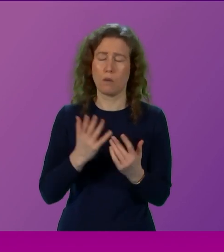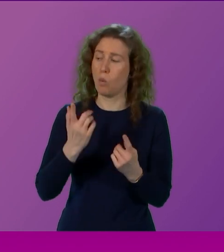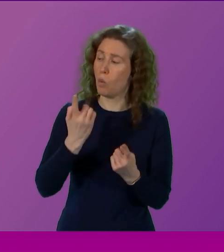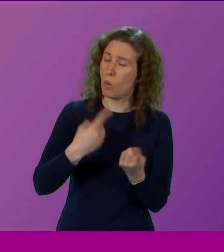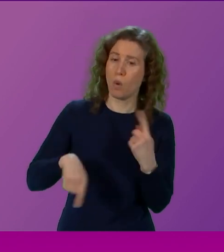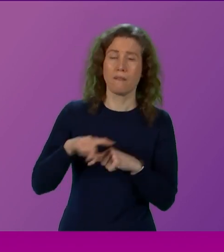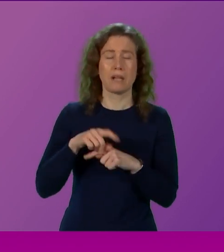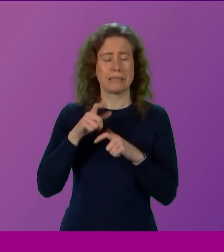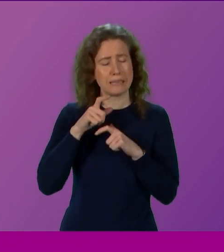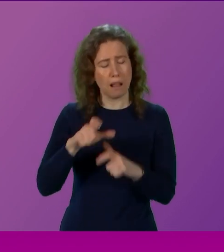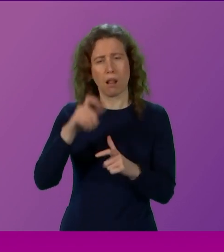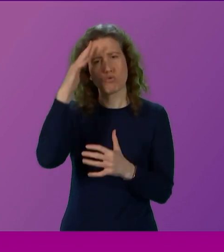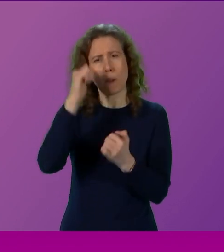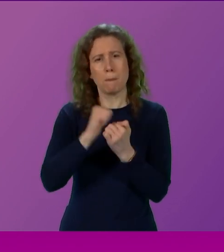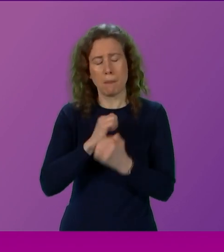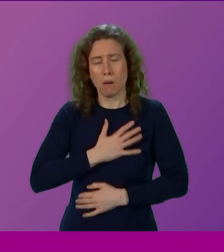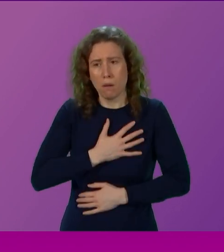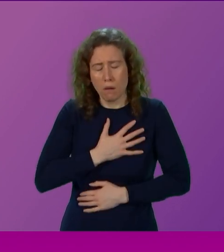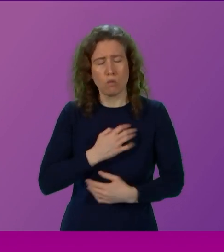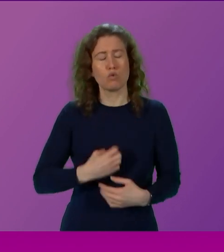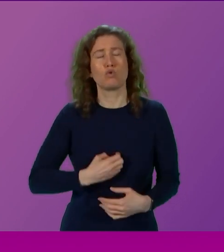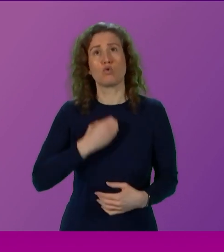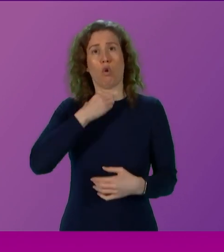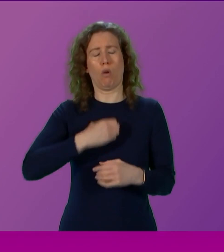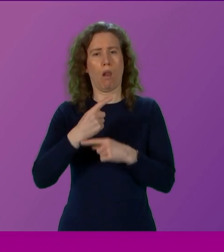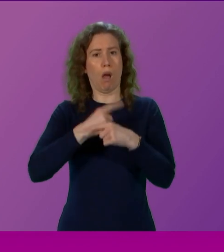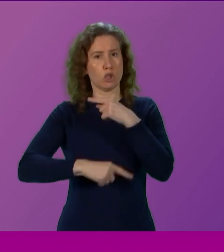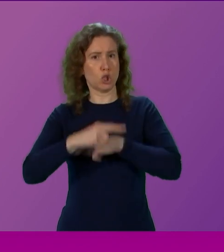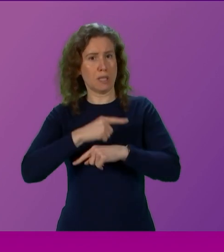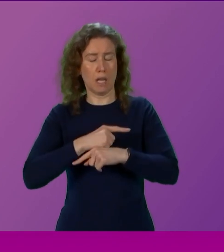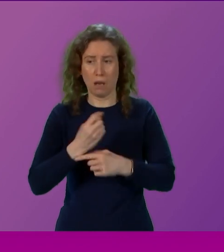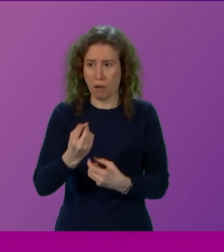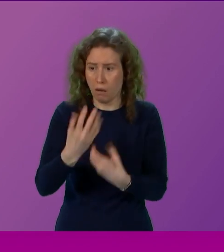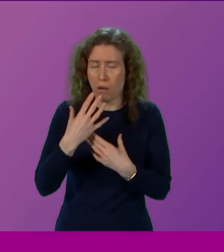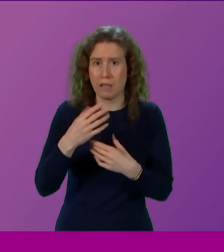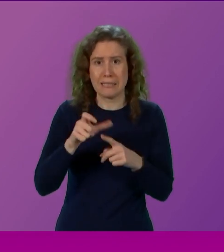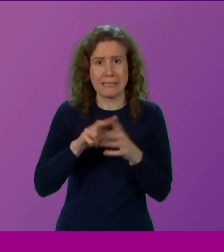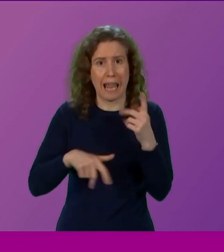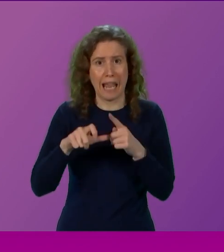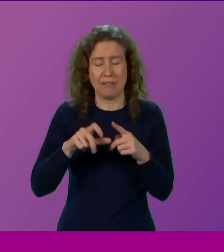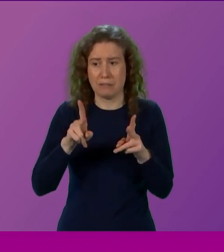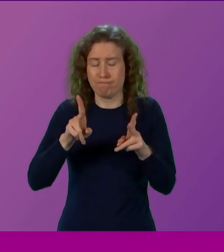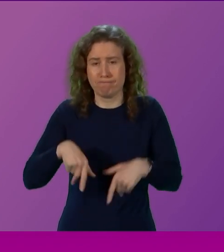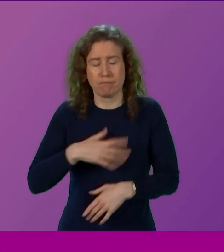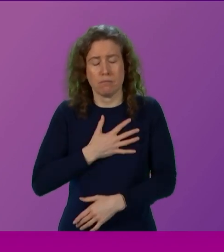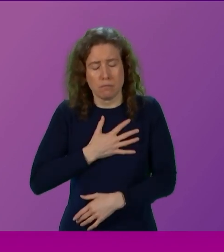still remember the sense of shock last year when we heard of David’s sad passing. I had